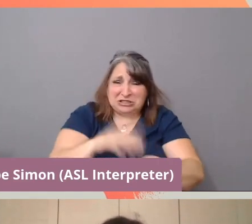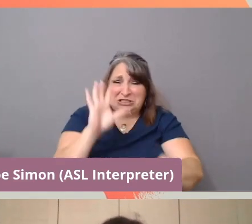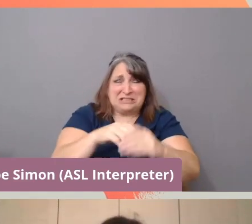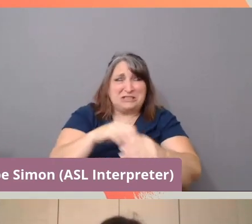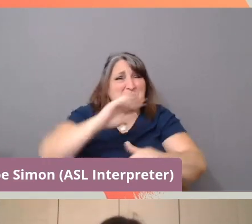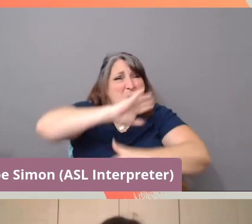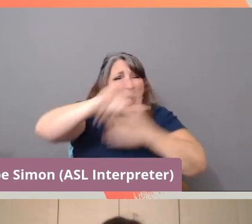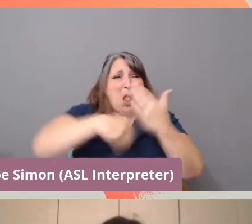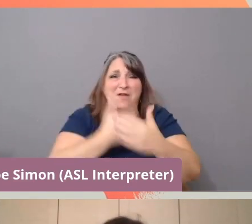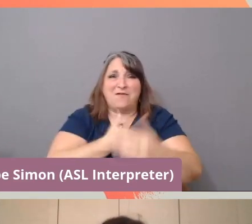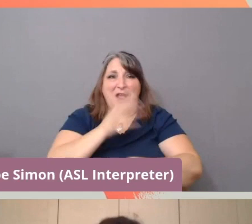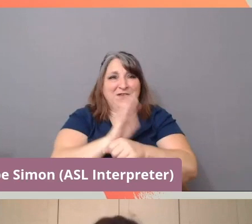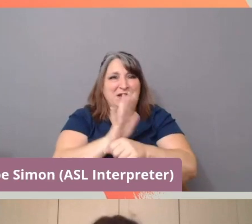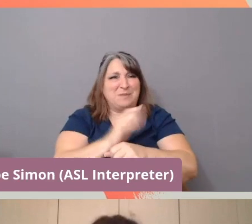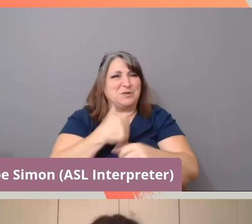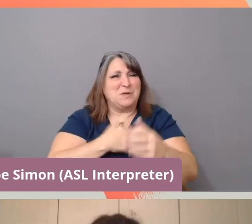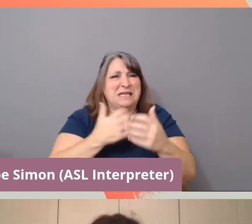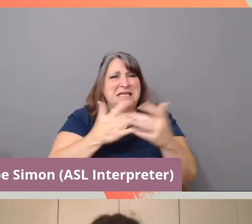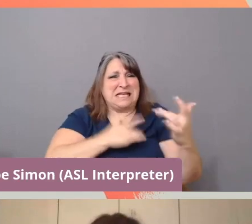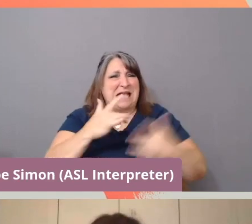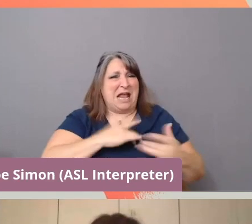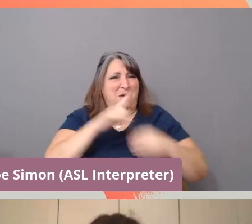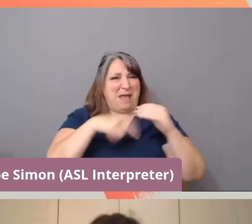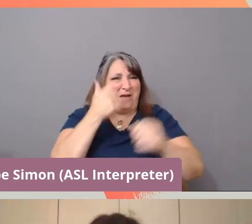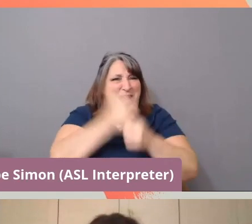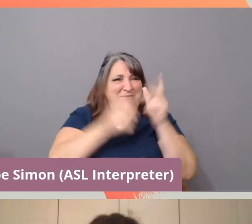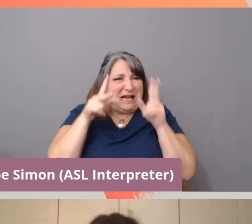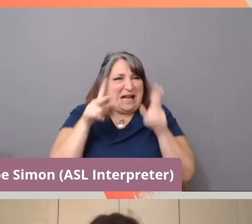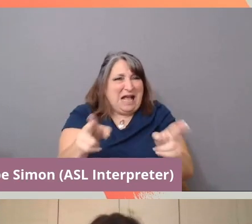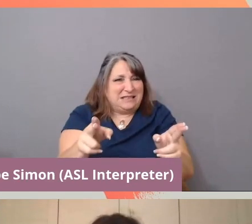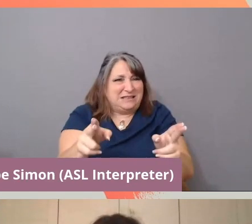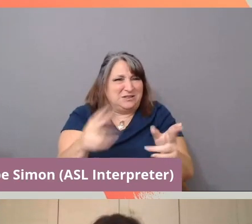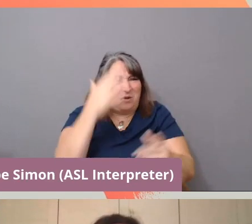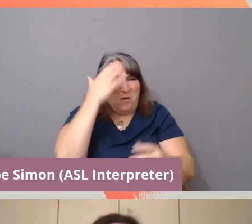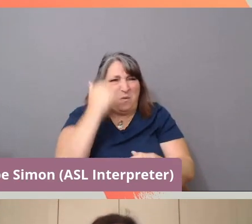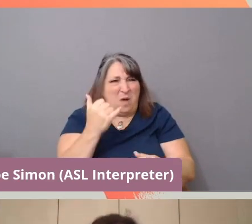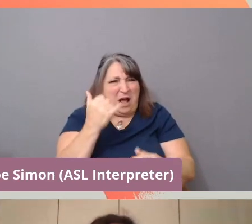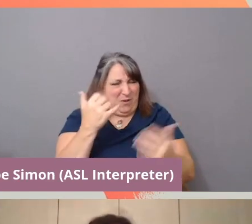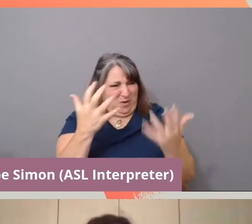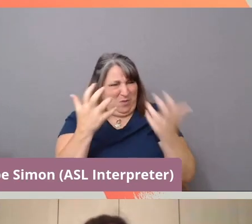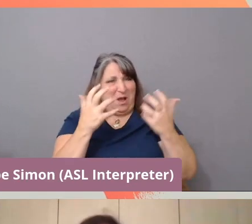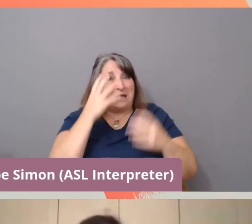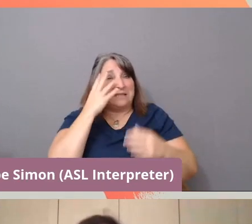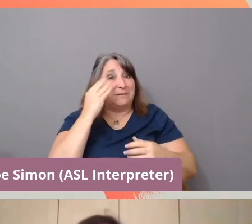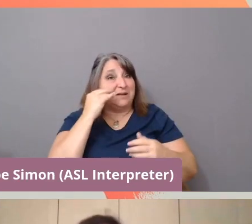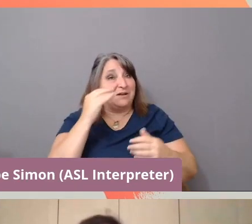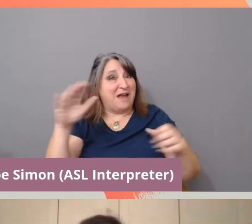Why would we ever want to have an experience where a whole group of people are watching our film,